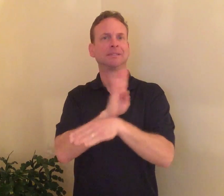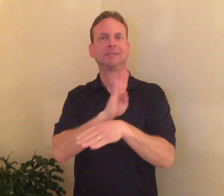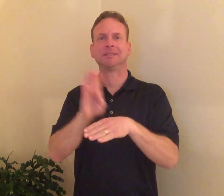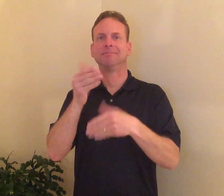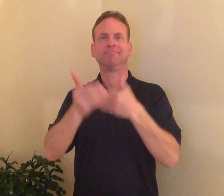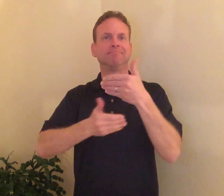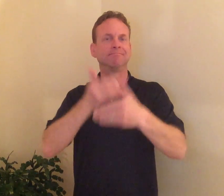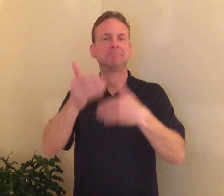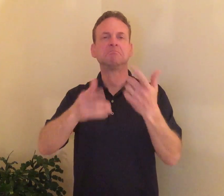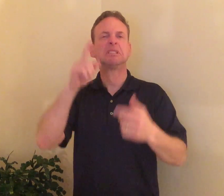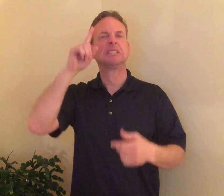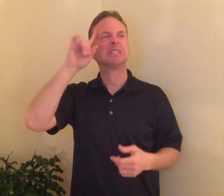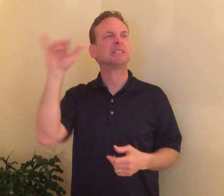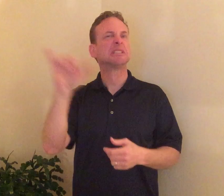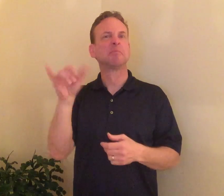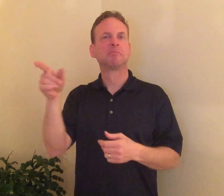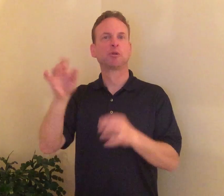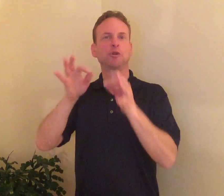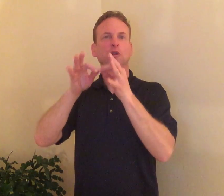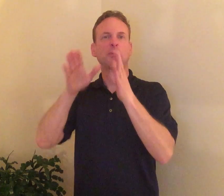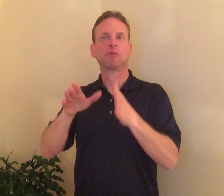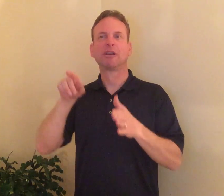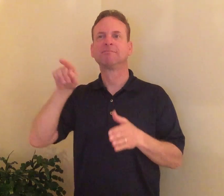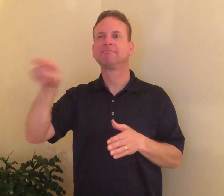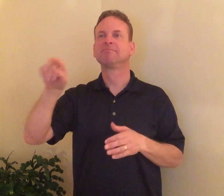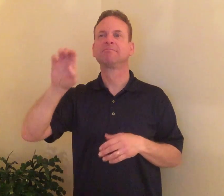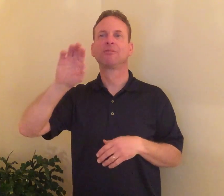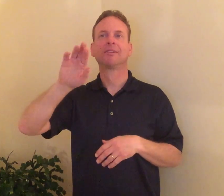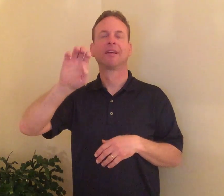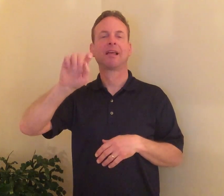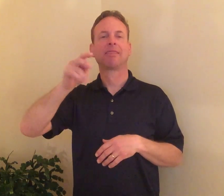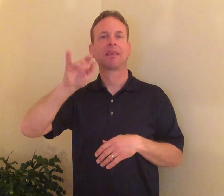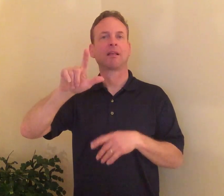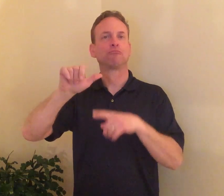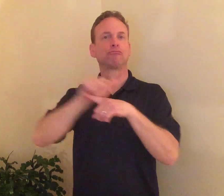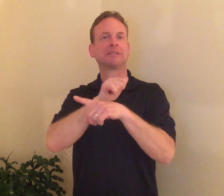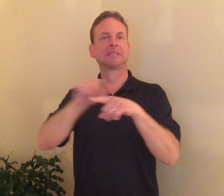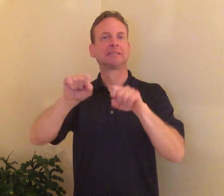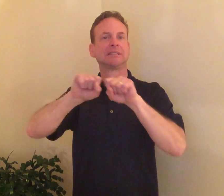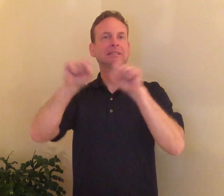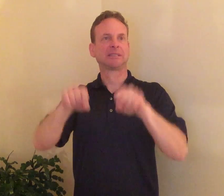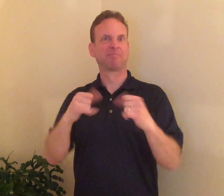business practices - similar to the way individual interpreters can have complaints filed through